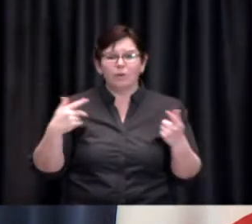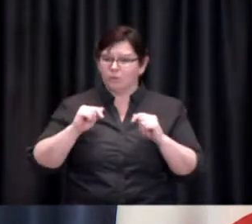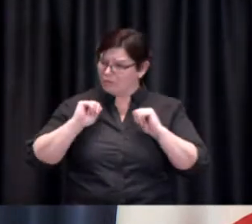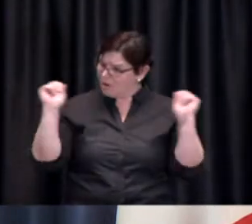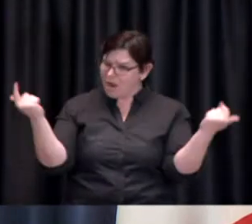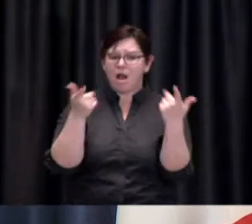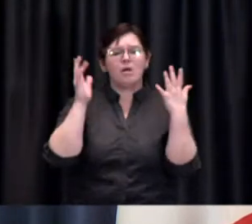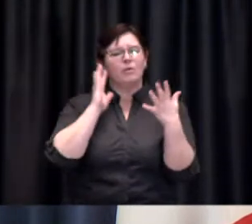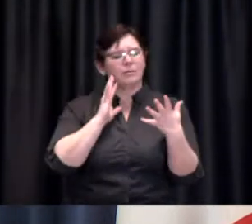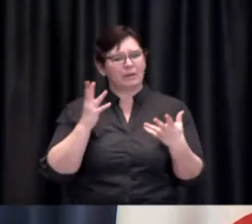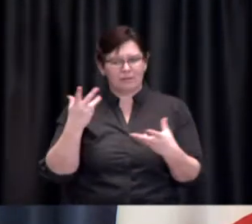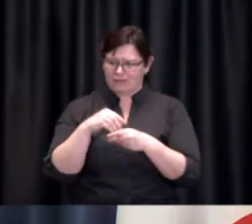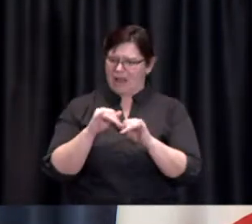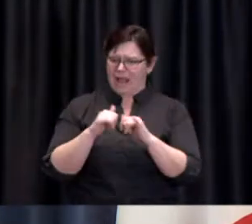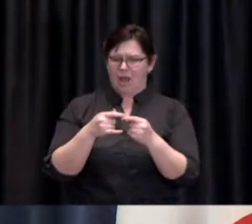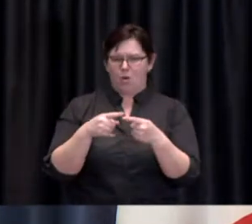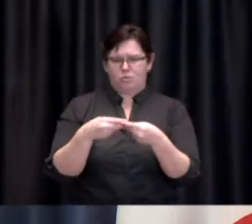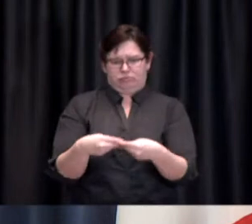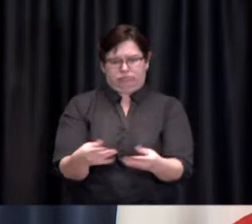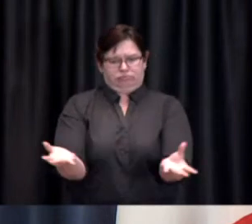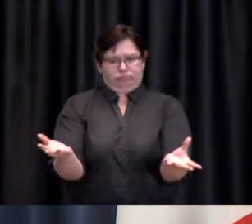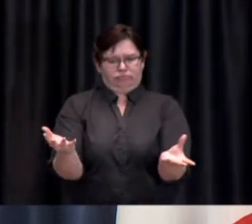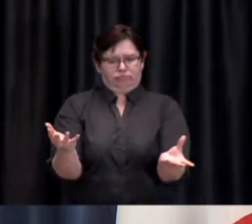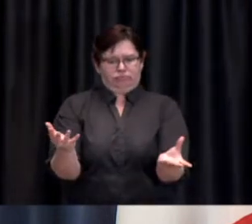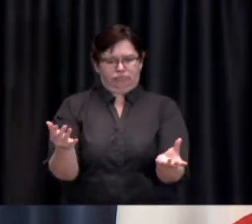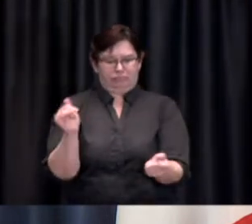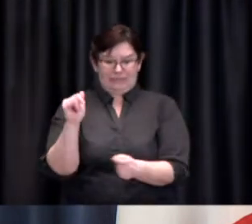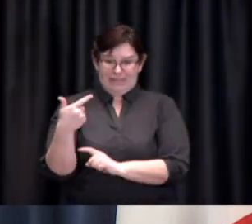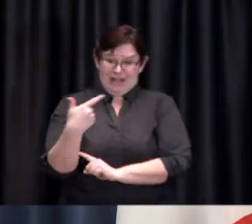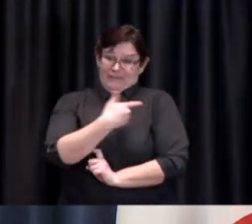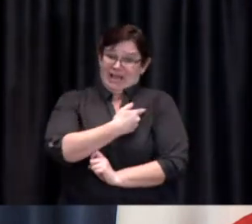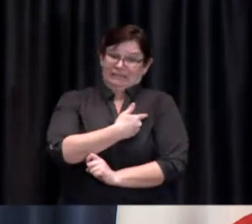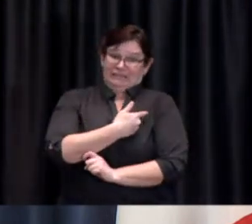so we just need vaccines here at the City of Toronto and will be ready to go.